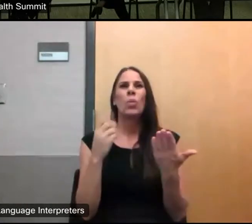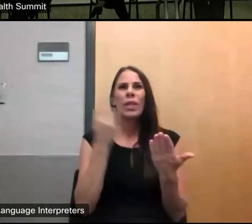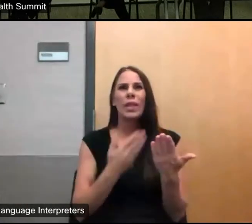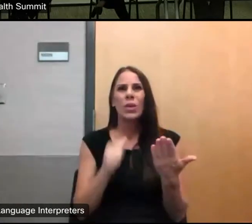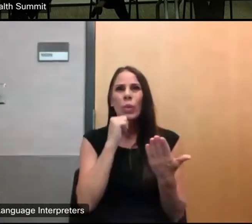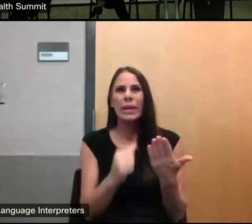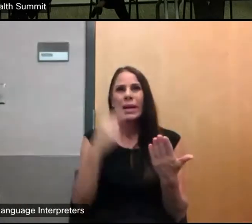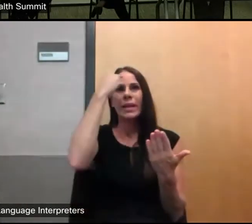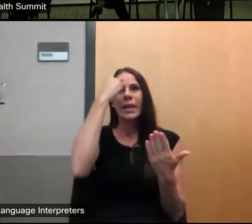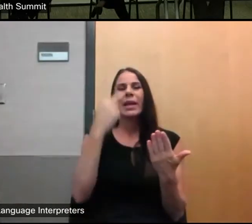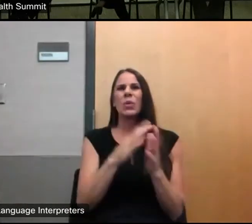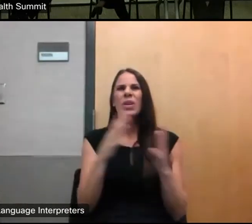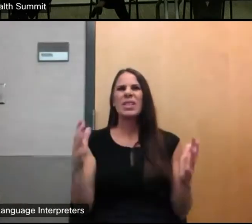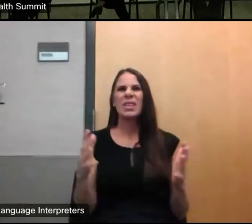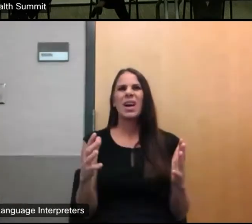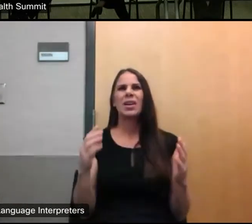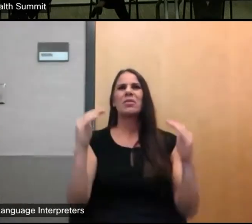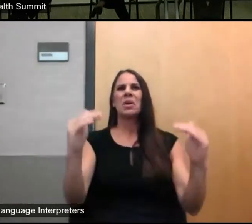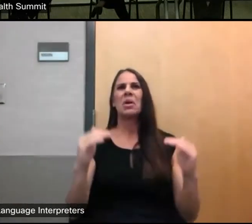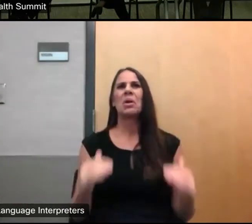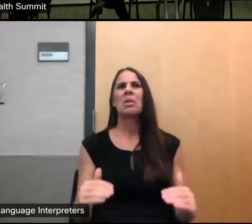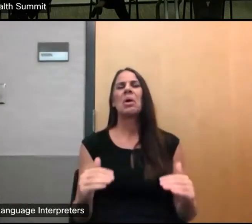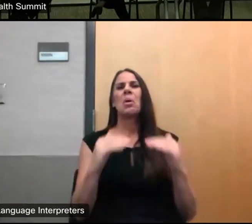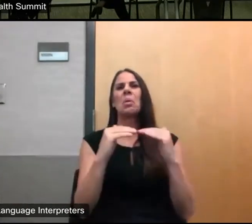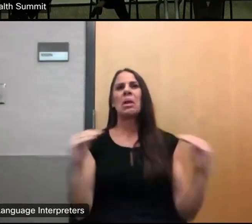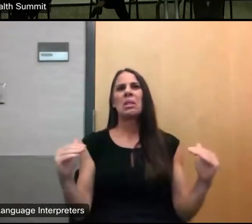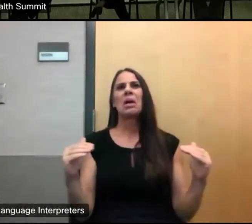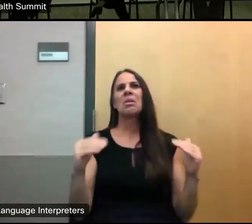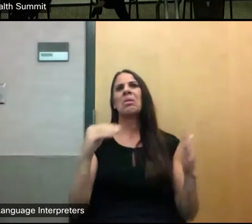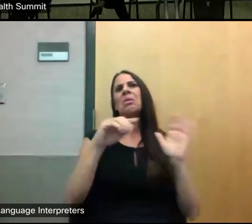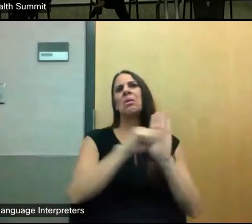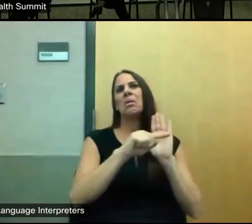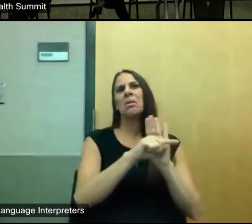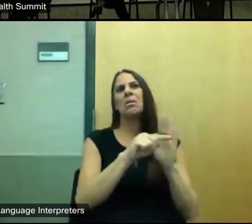low level shade, being thrown at fluoride by commercial water filtration like home,